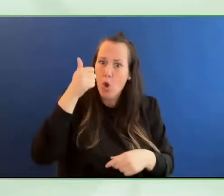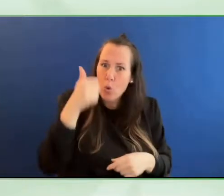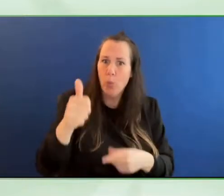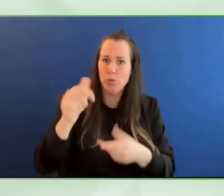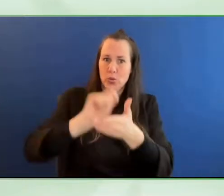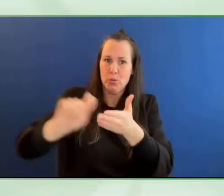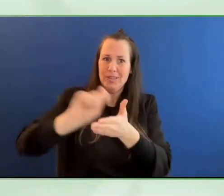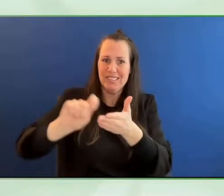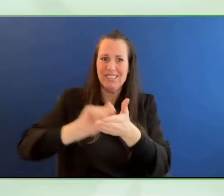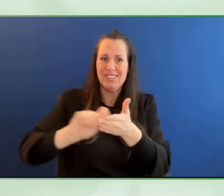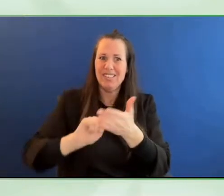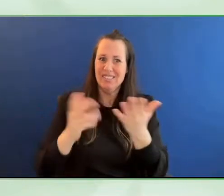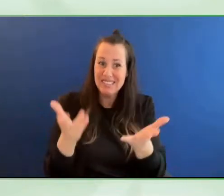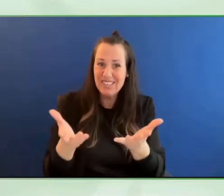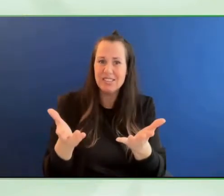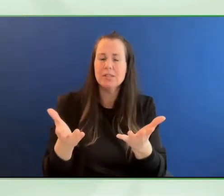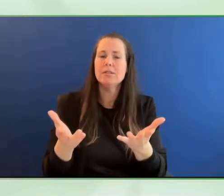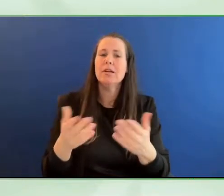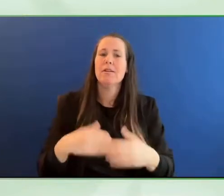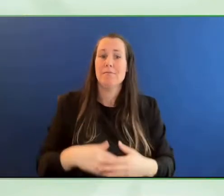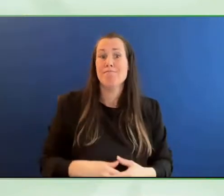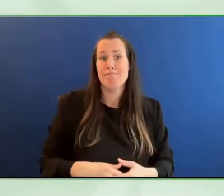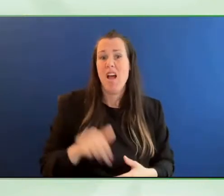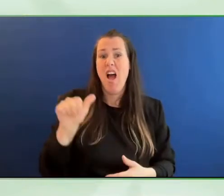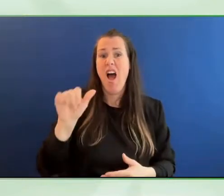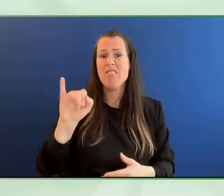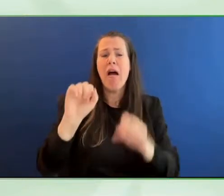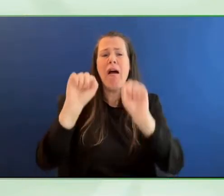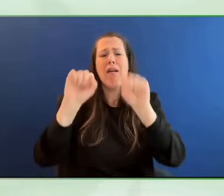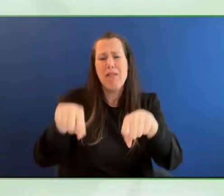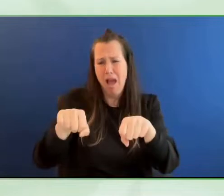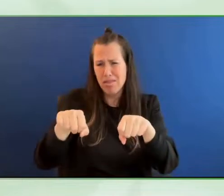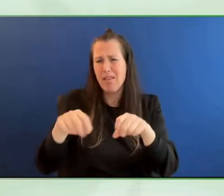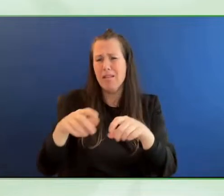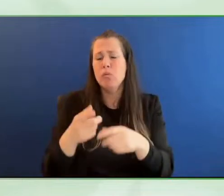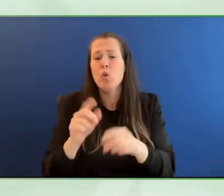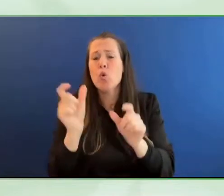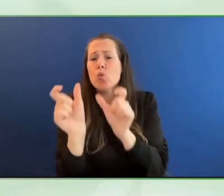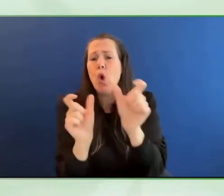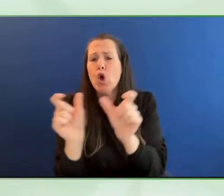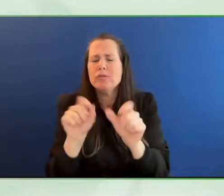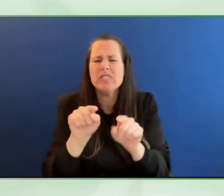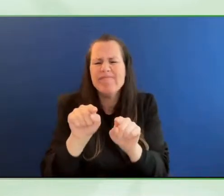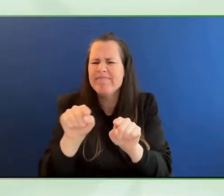exactly what is here. Not spending any time on irrelevant details, just getting right to the point.